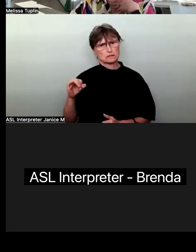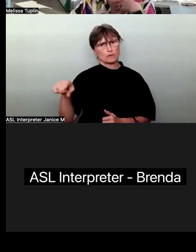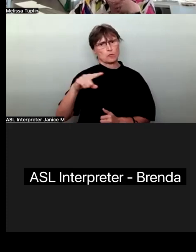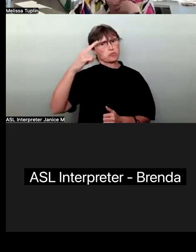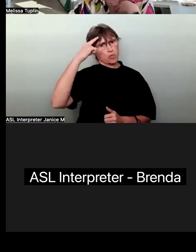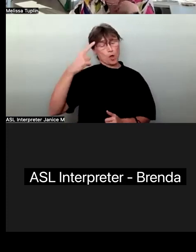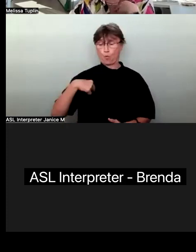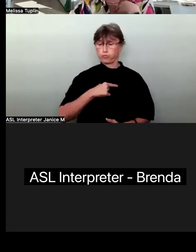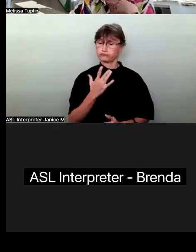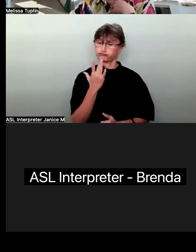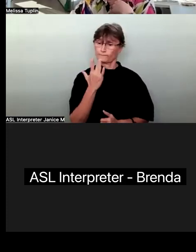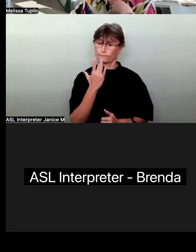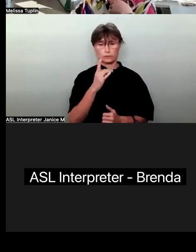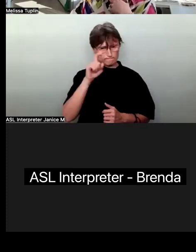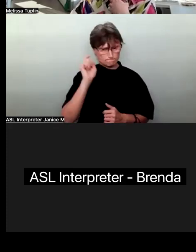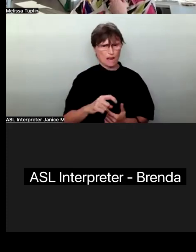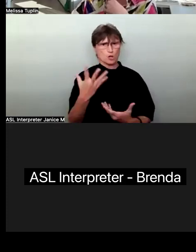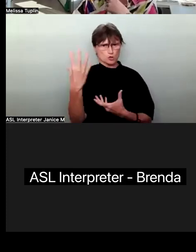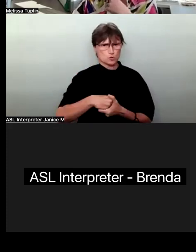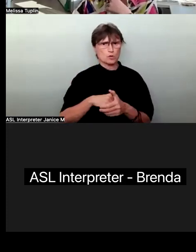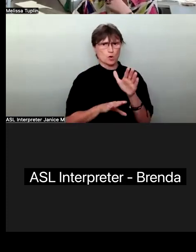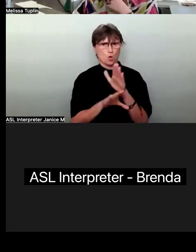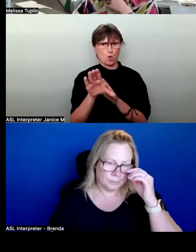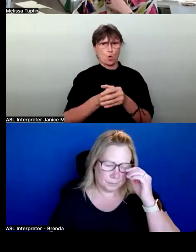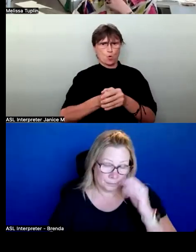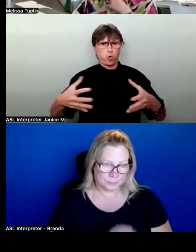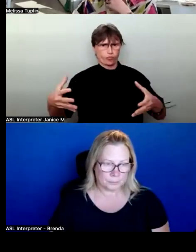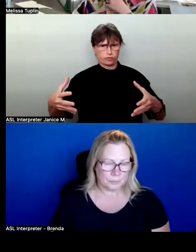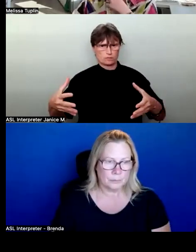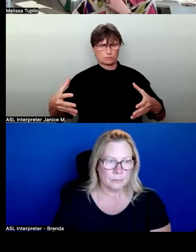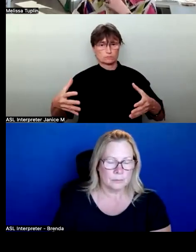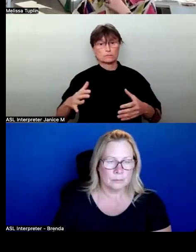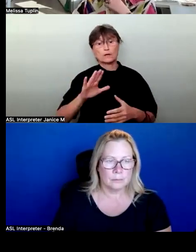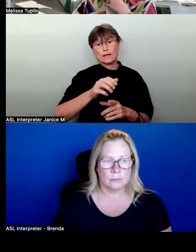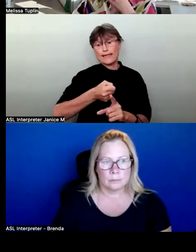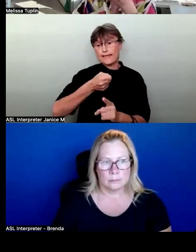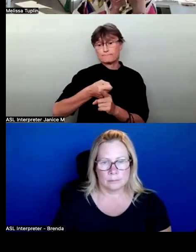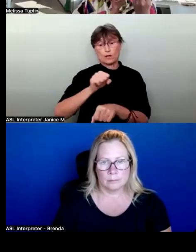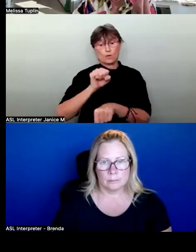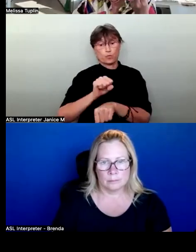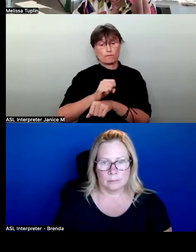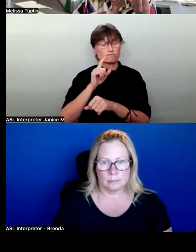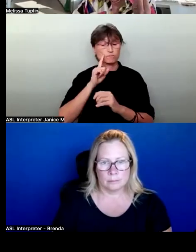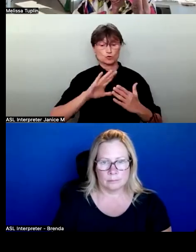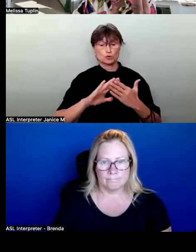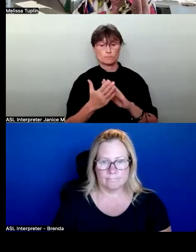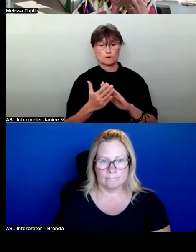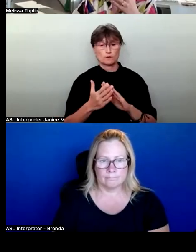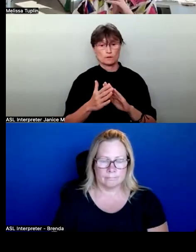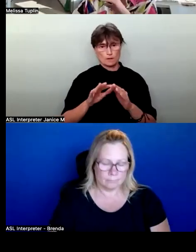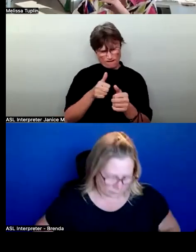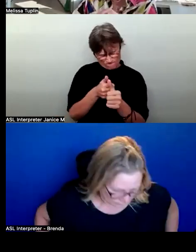looking for growth. The impact of your work in community at the relationship level will